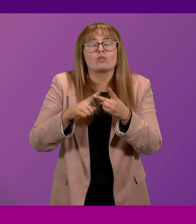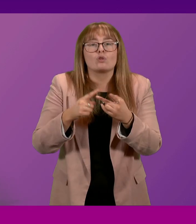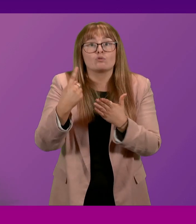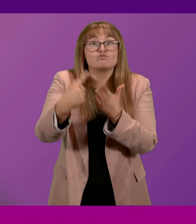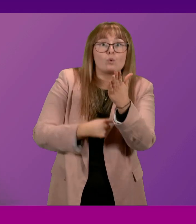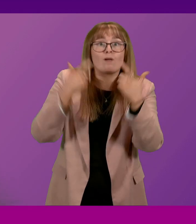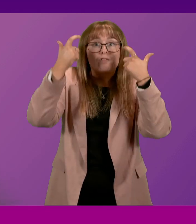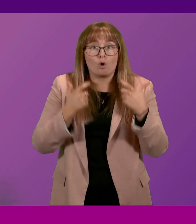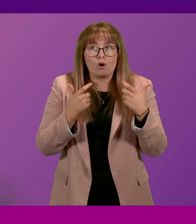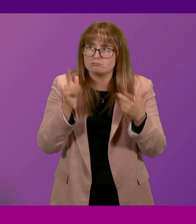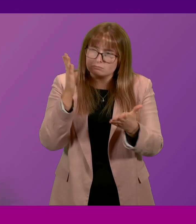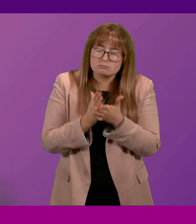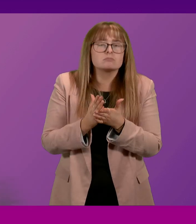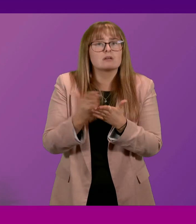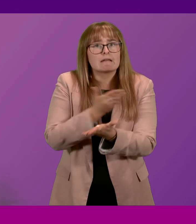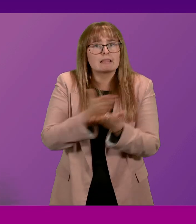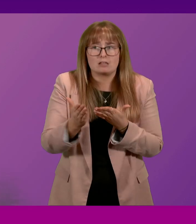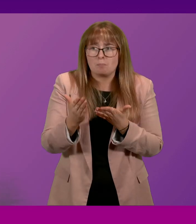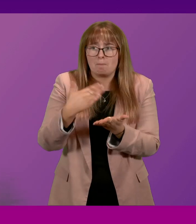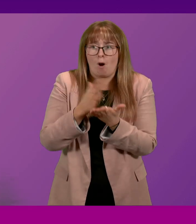that the acceptance of that point is fundamentally part of my being.